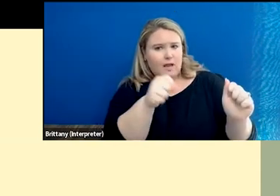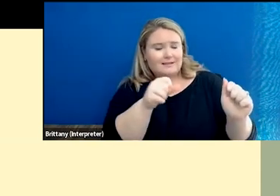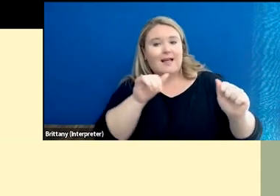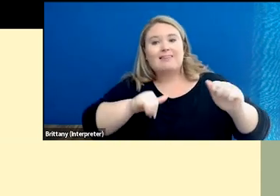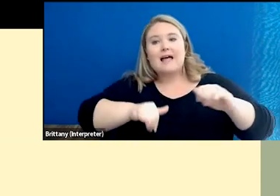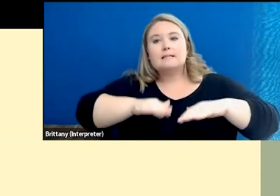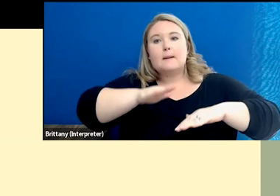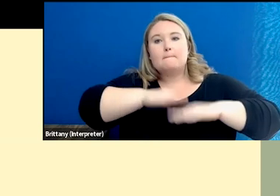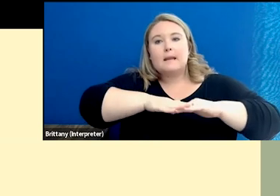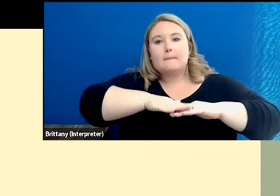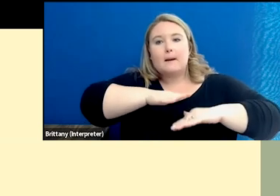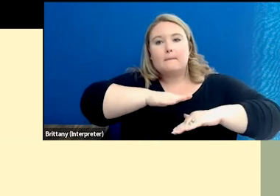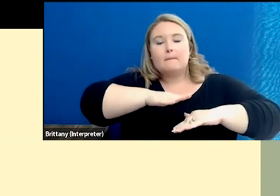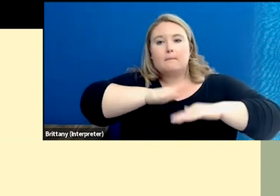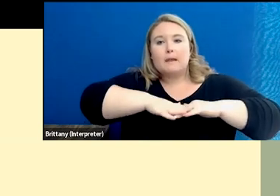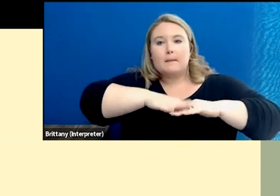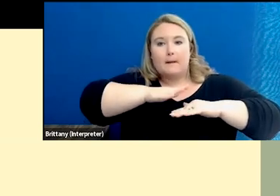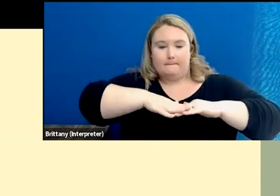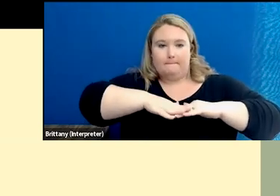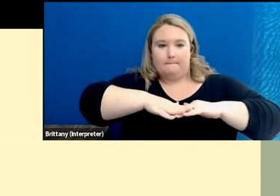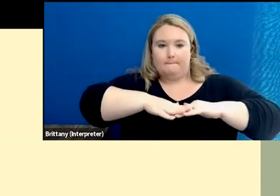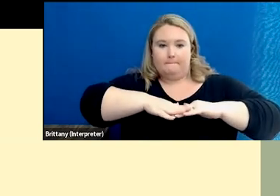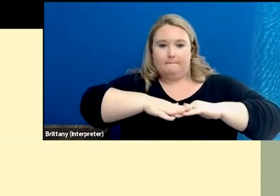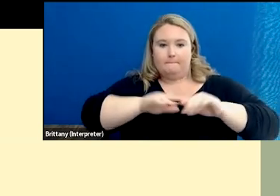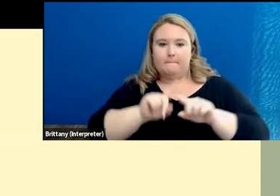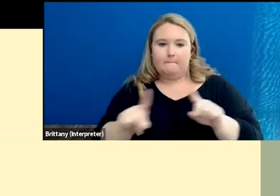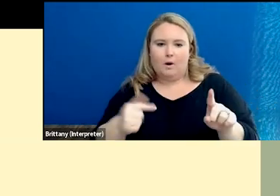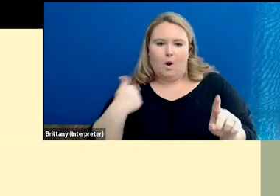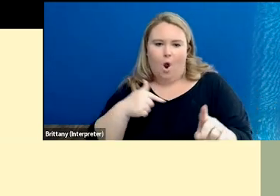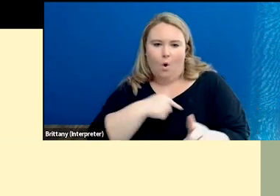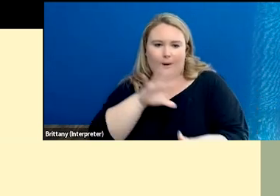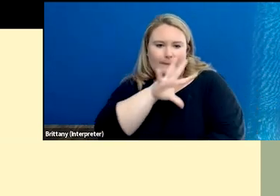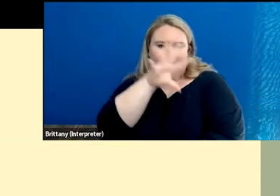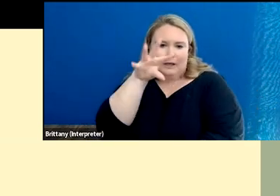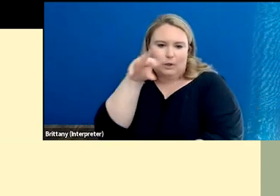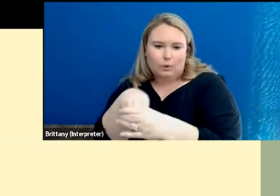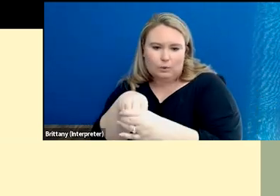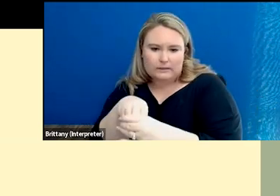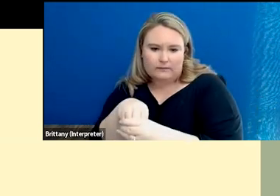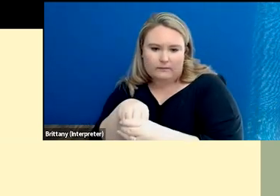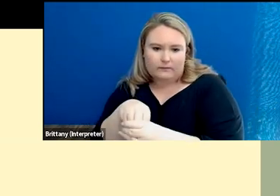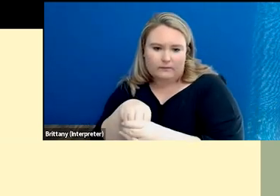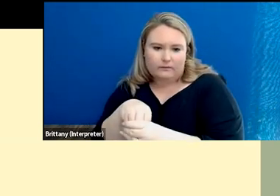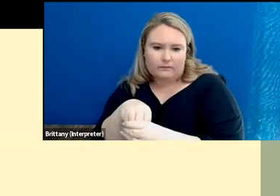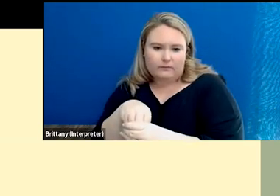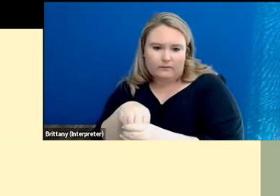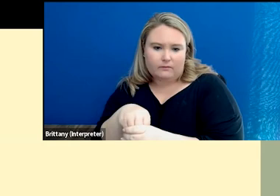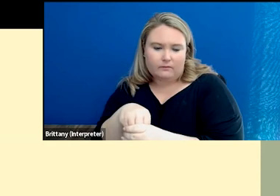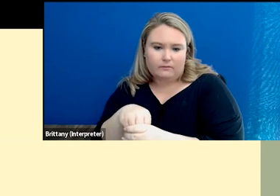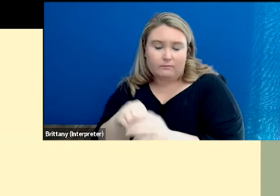to, "Are we being inclusive and including with people with disabilities into our community